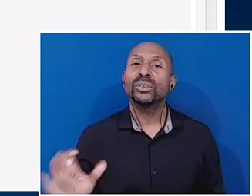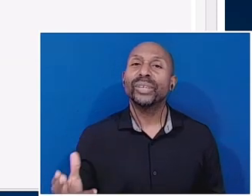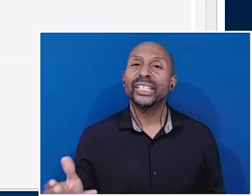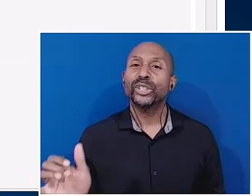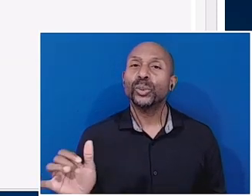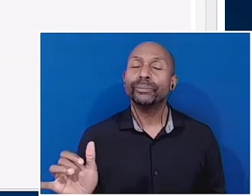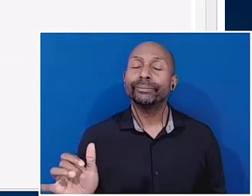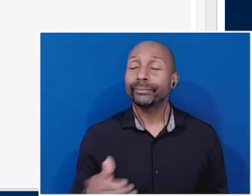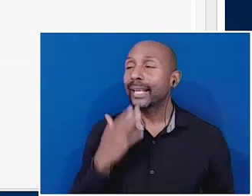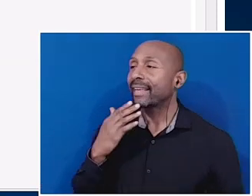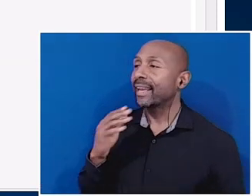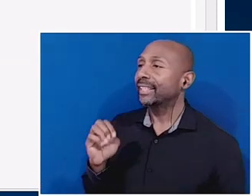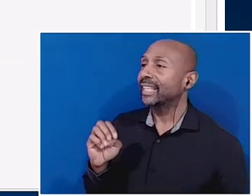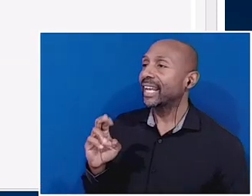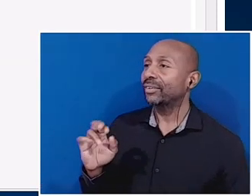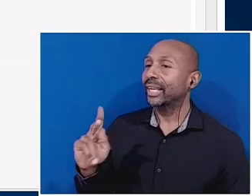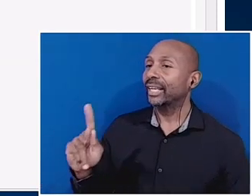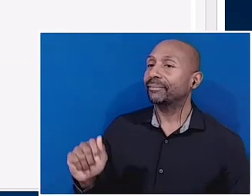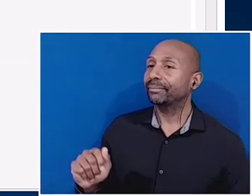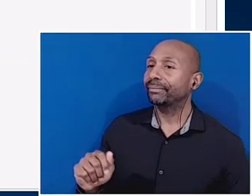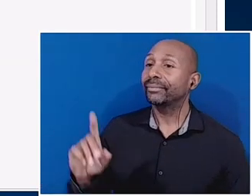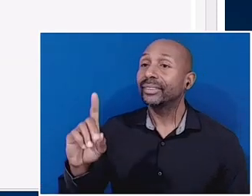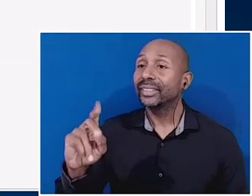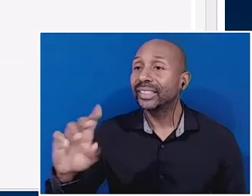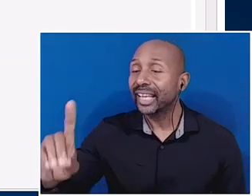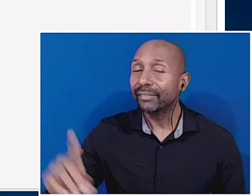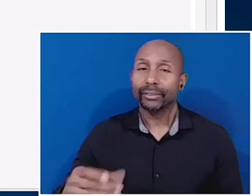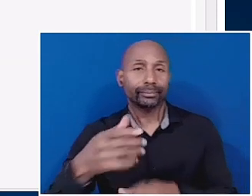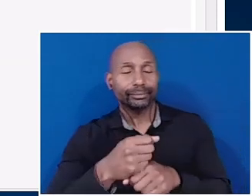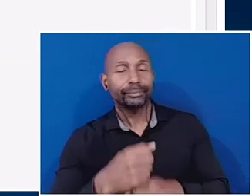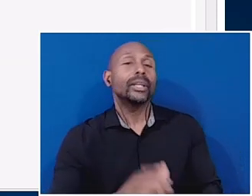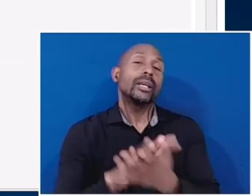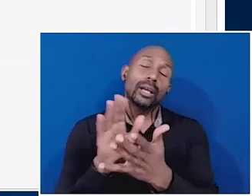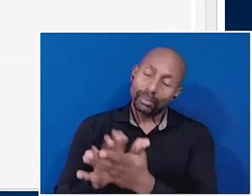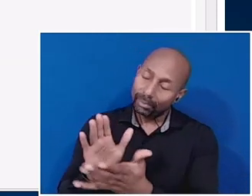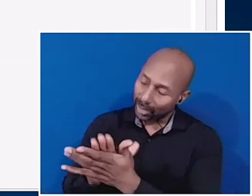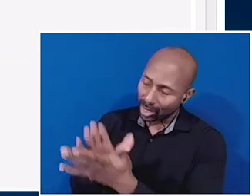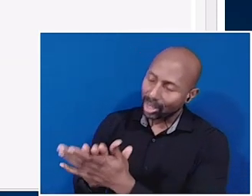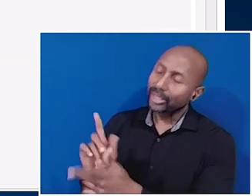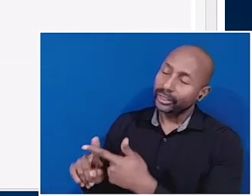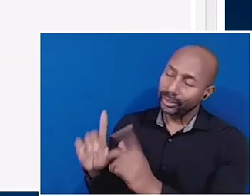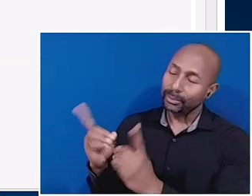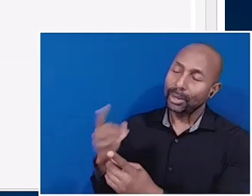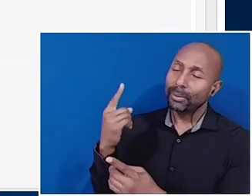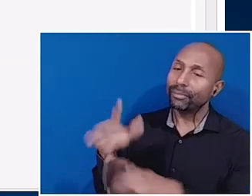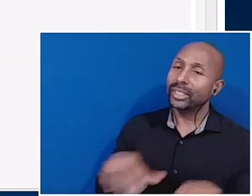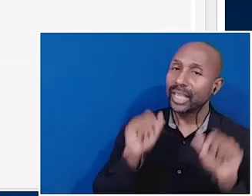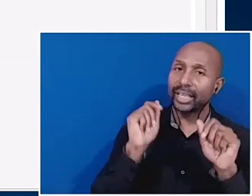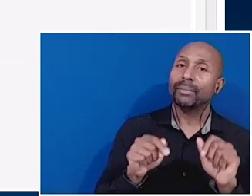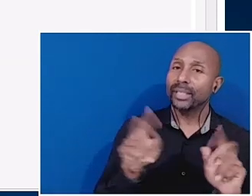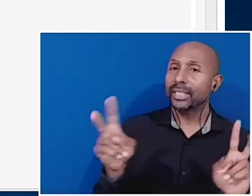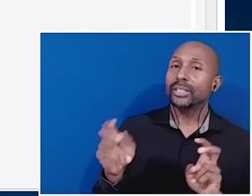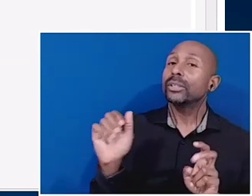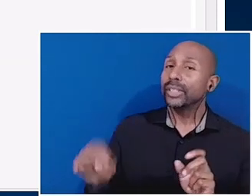Yeah, I'll be succinct too. I applaud the Department for taking this, and it is important. And I also agree with Barmak that, you